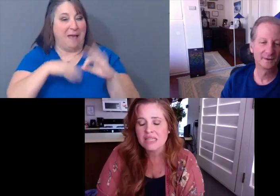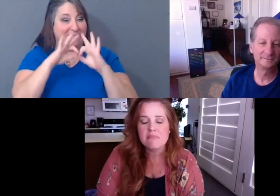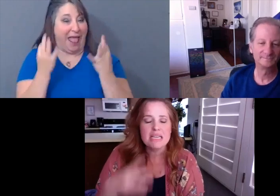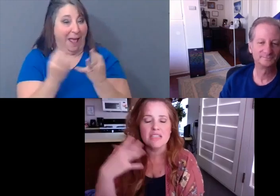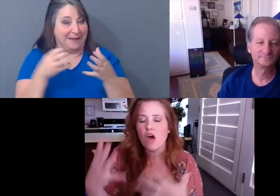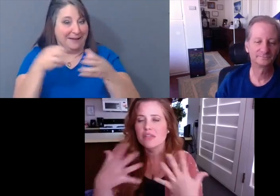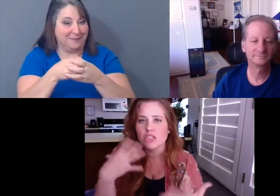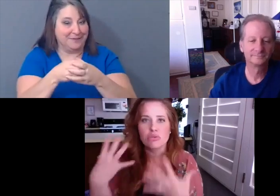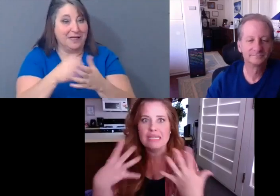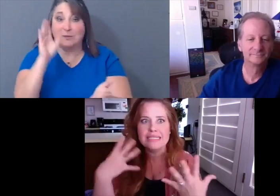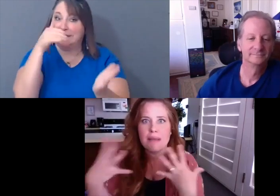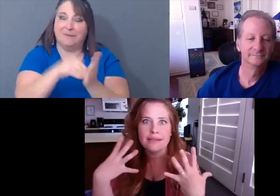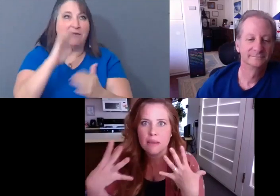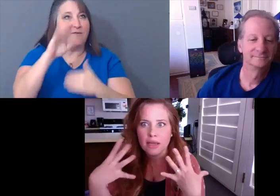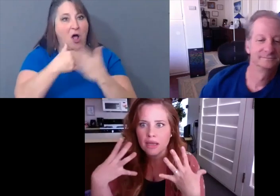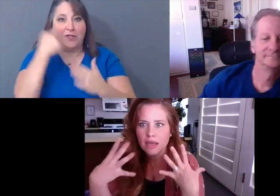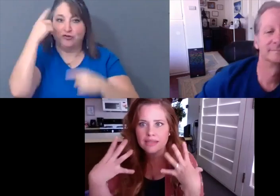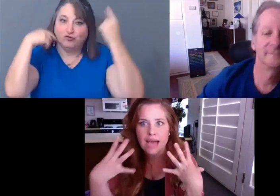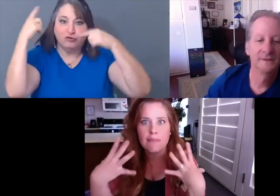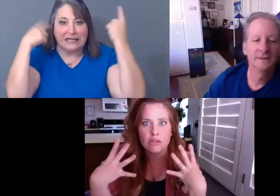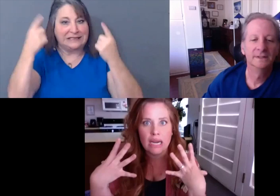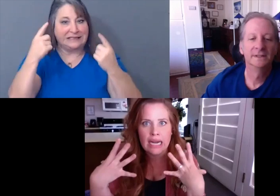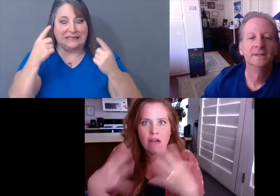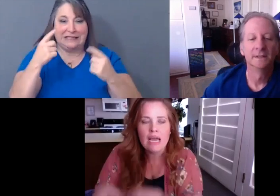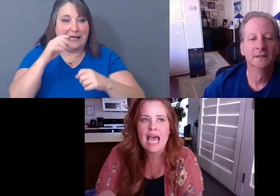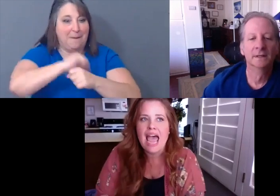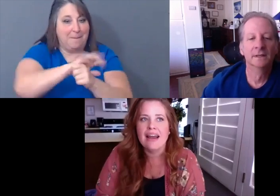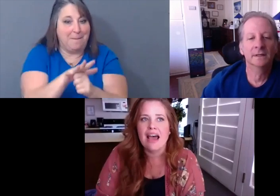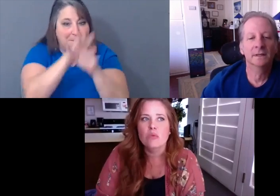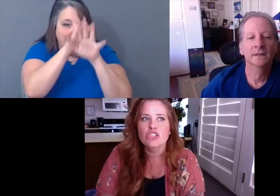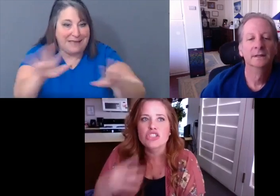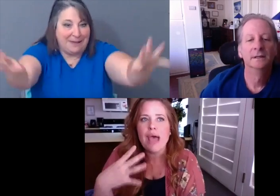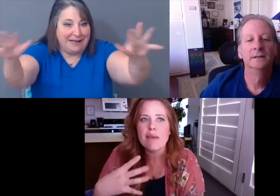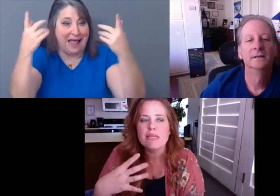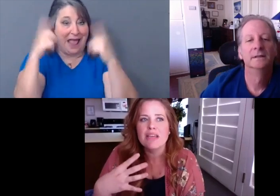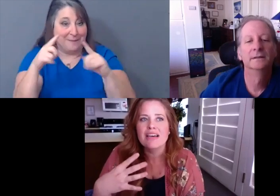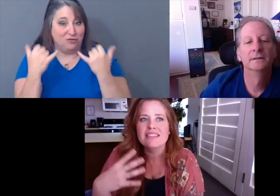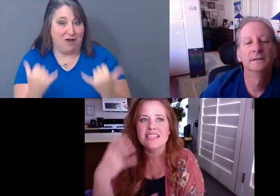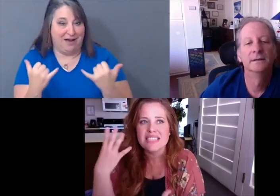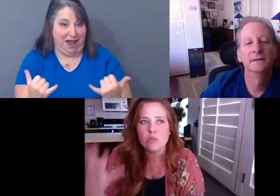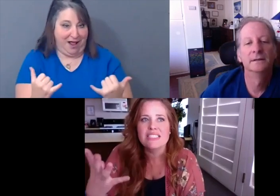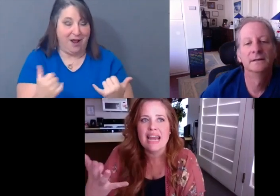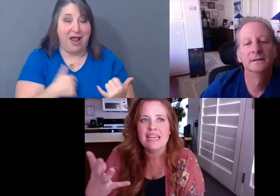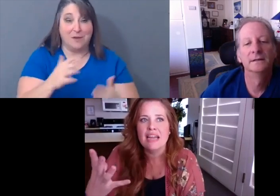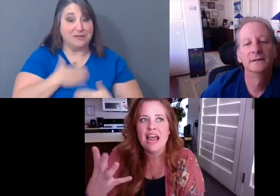And it was in the middle of all the crazy pandemic that's happening right now. And I was just so happy because the sun was setting